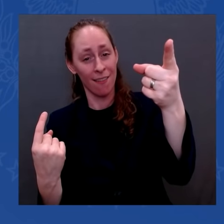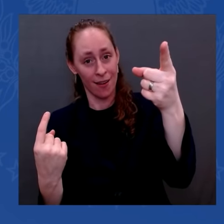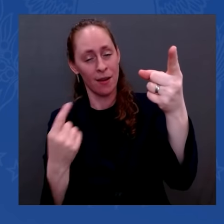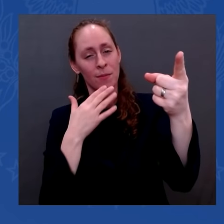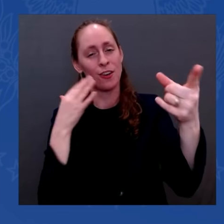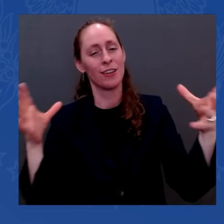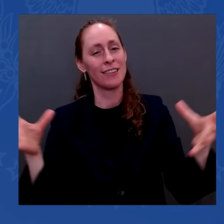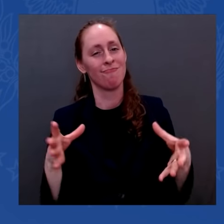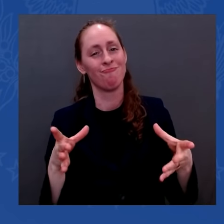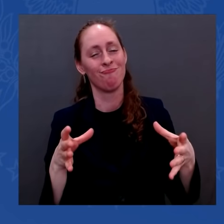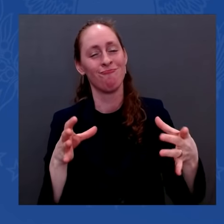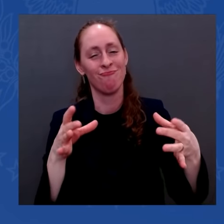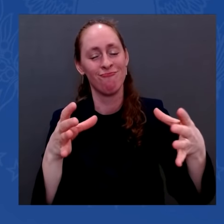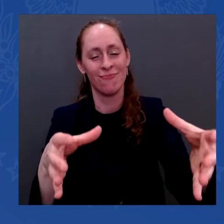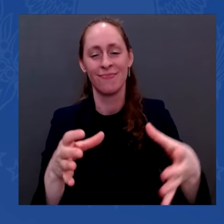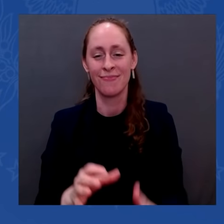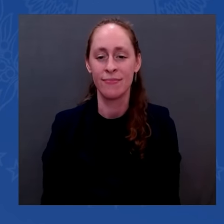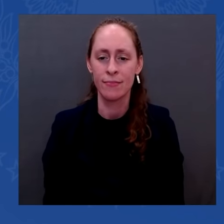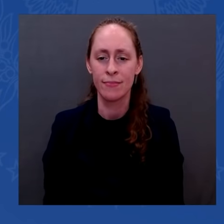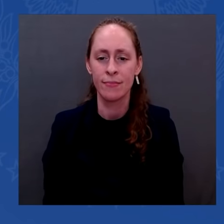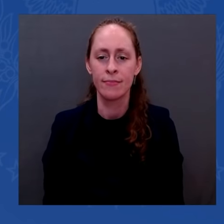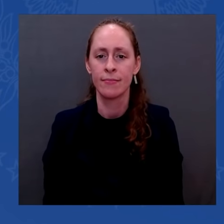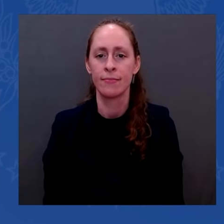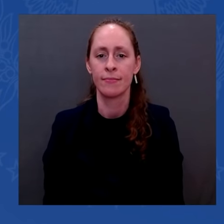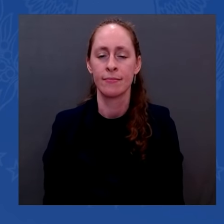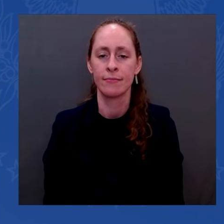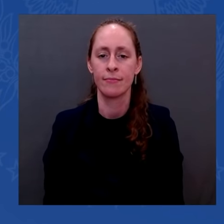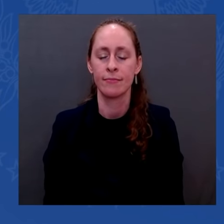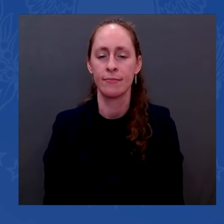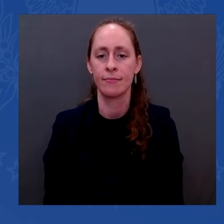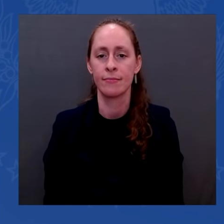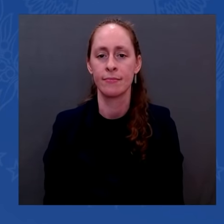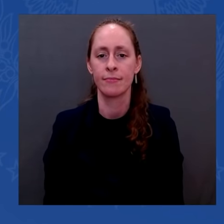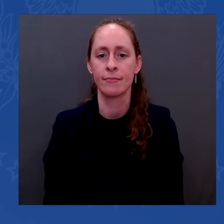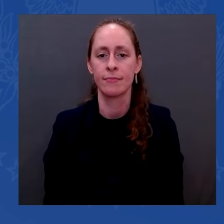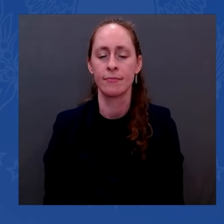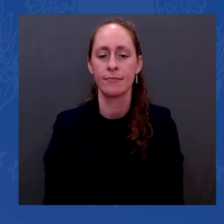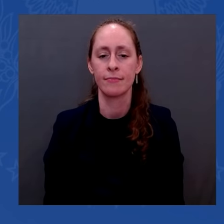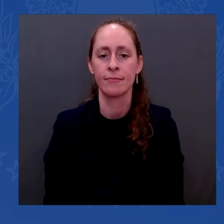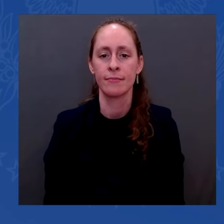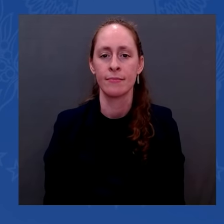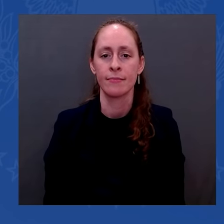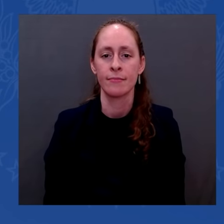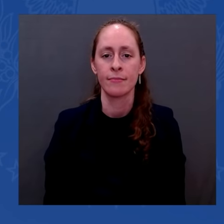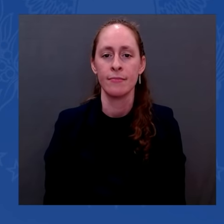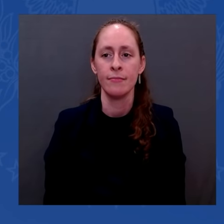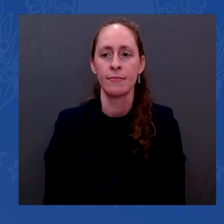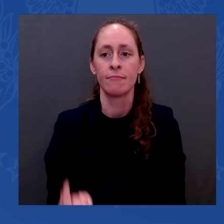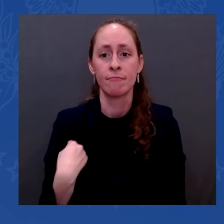where we can accelerate those investments, presents itself anew. And you're giving us an enormous amount of energy